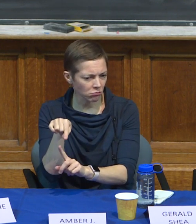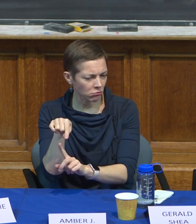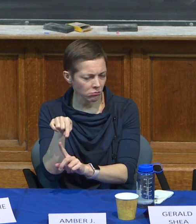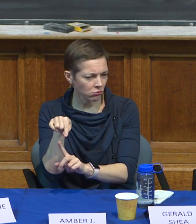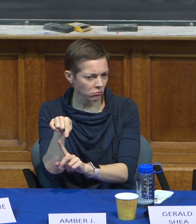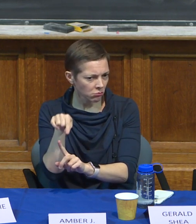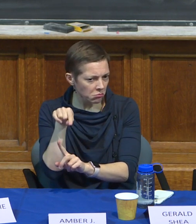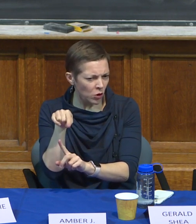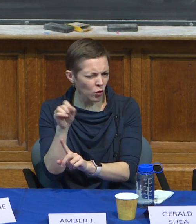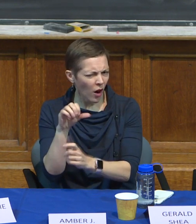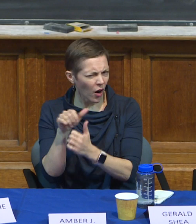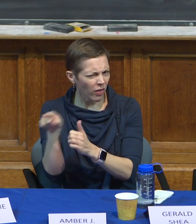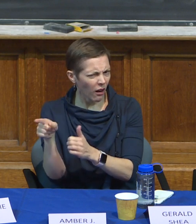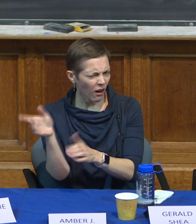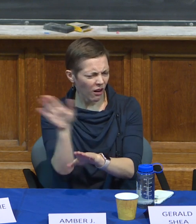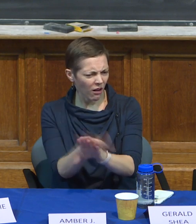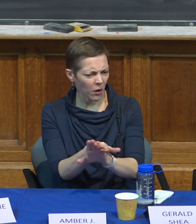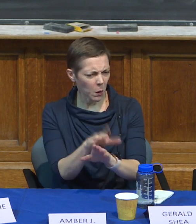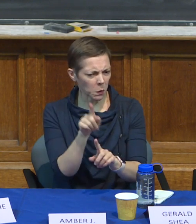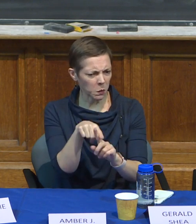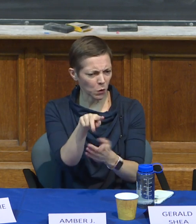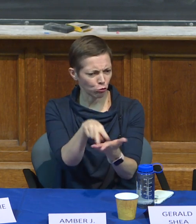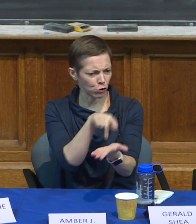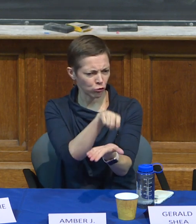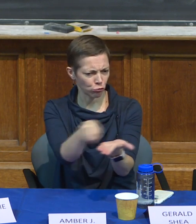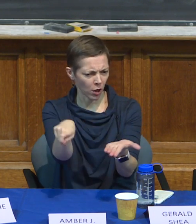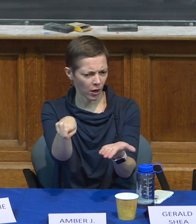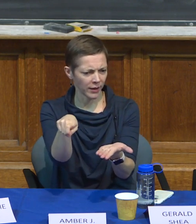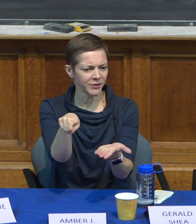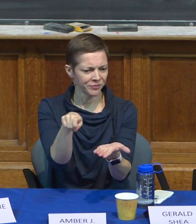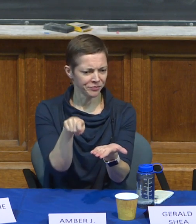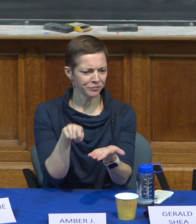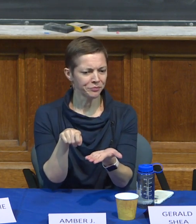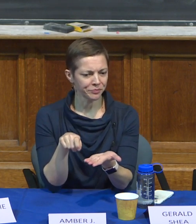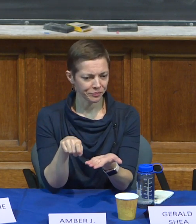That phonology does not map of the written language